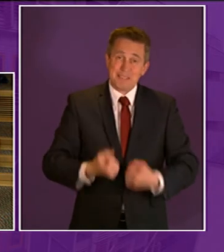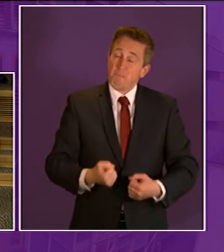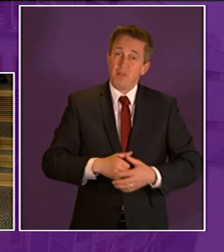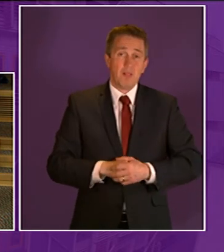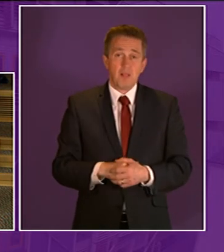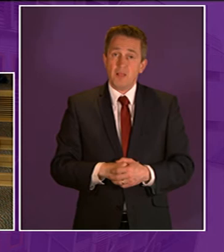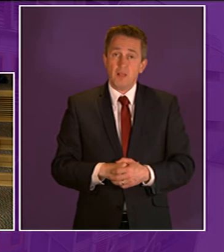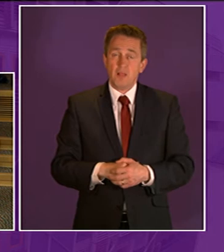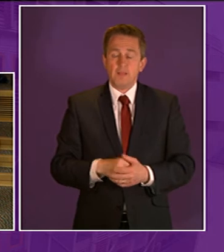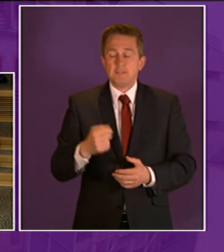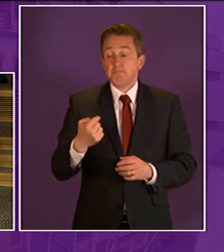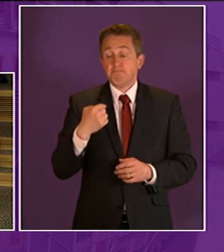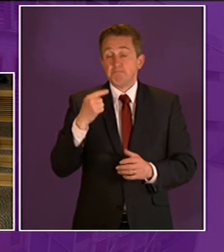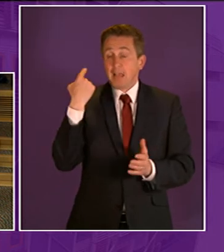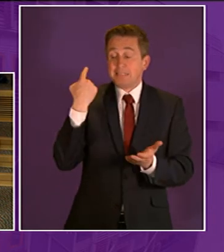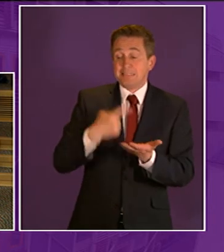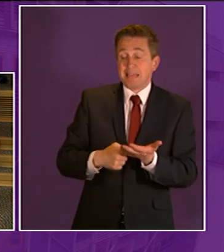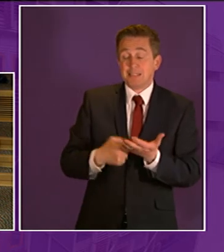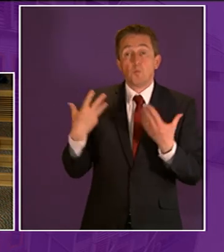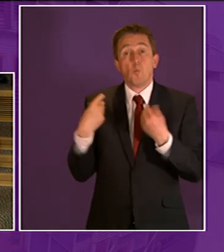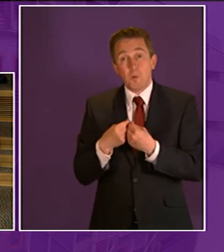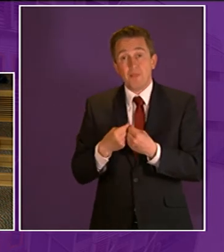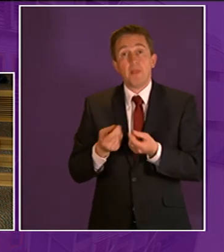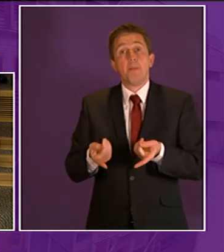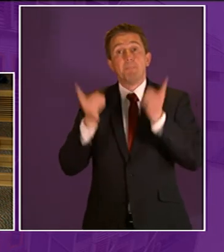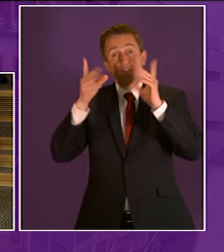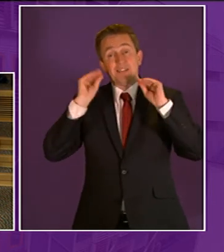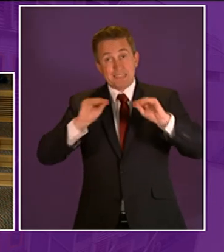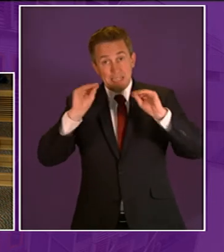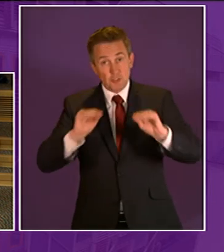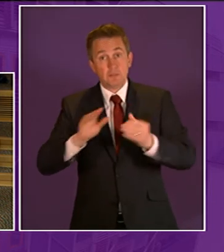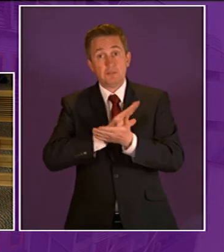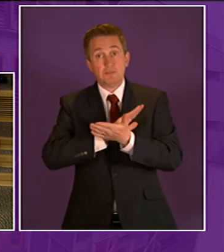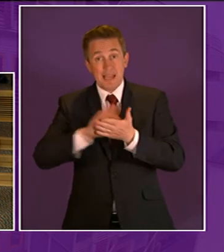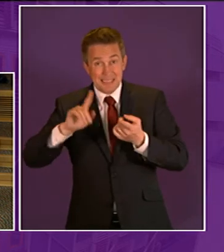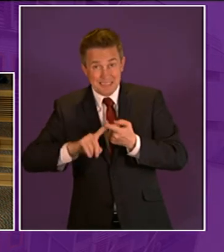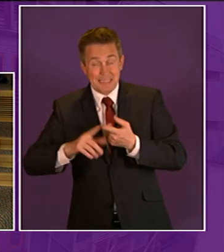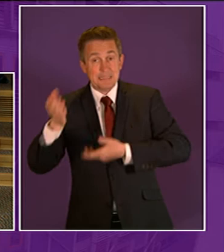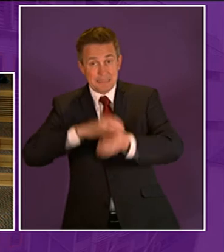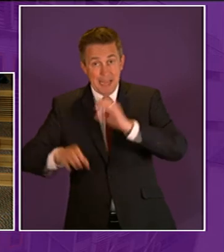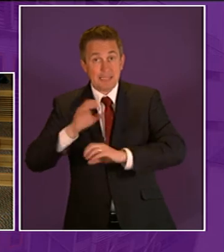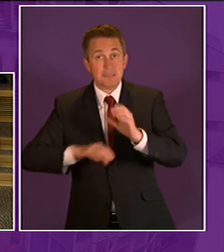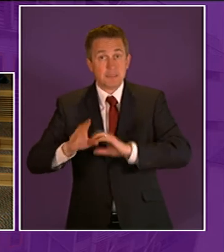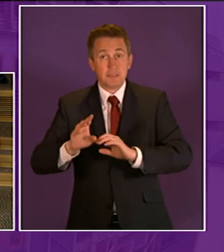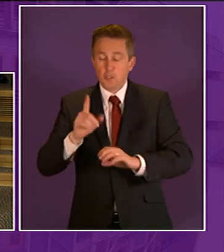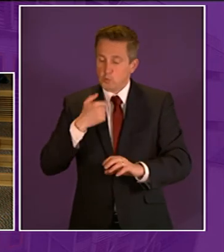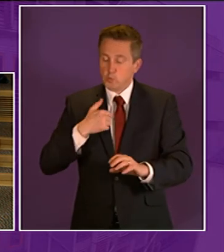I have therefore decided, alongside the Minister for Further Education, Higher Education and Science, to formally intervene.